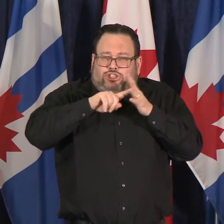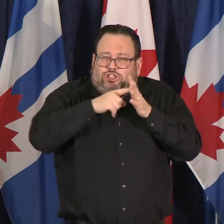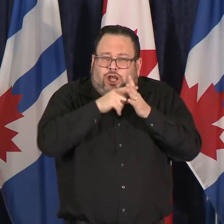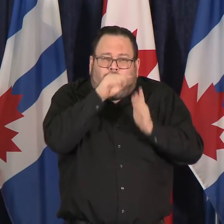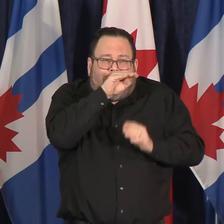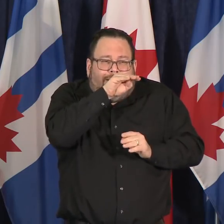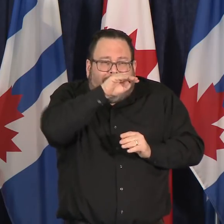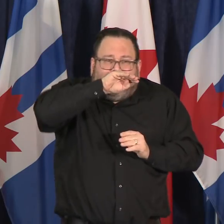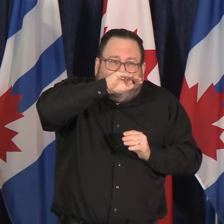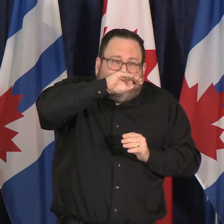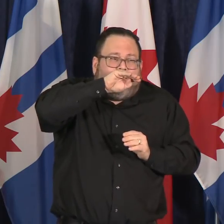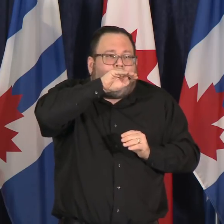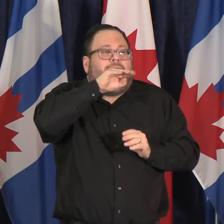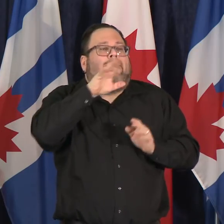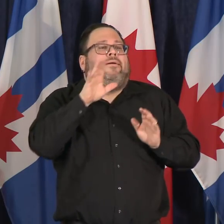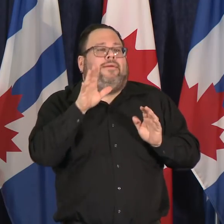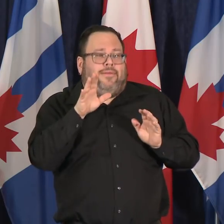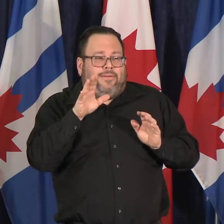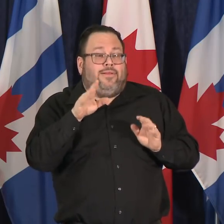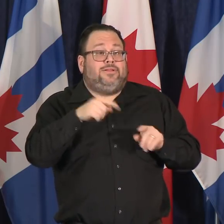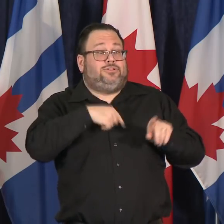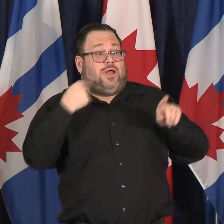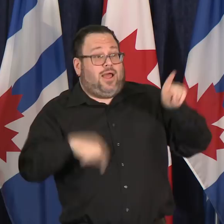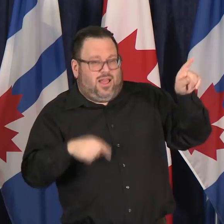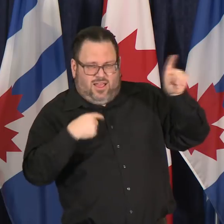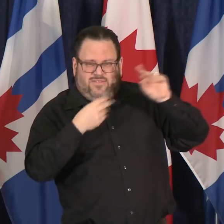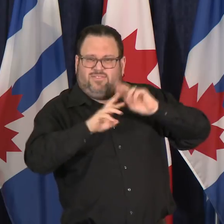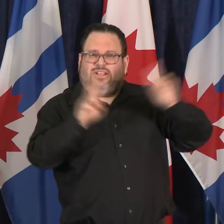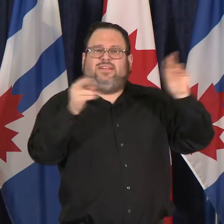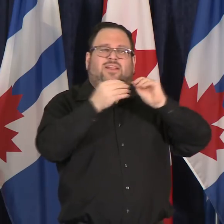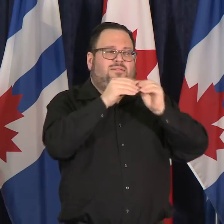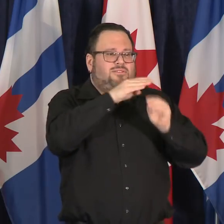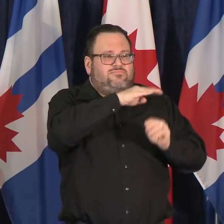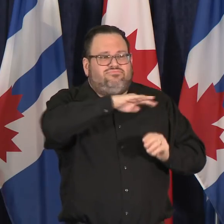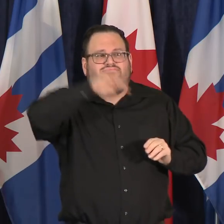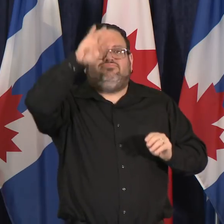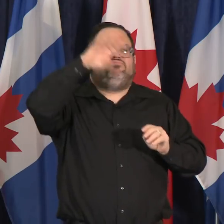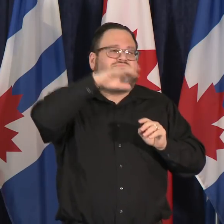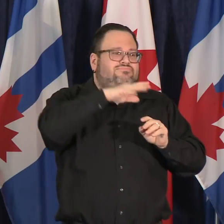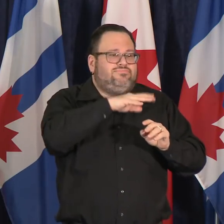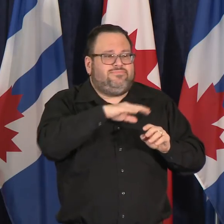China we've seen places like Singapore we've seen places like Korea you will